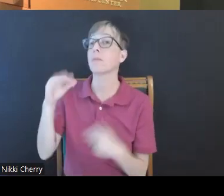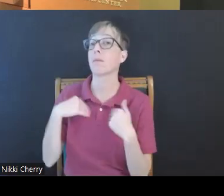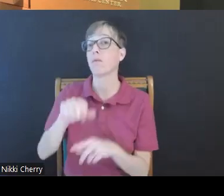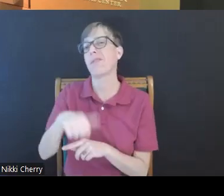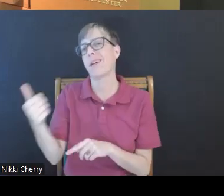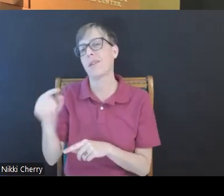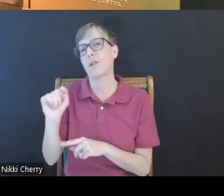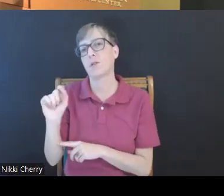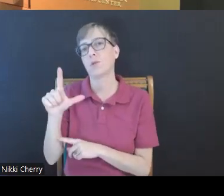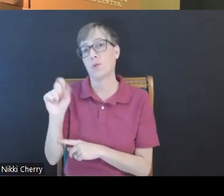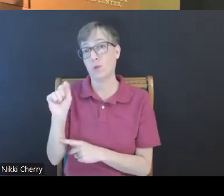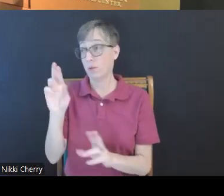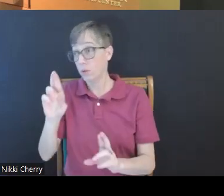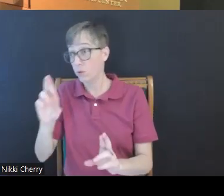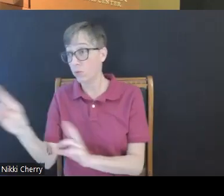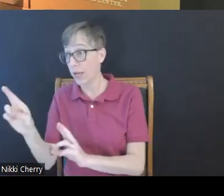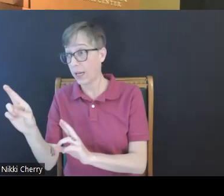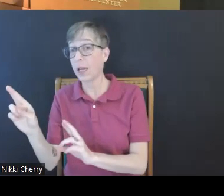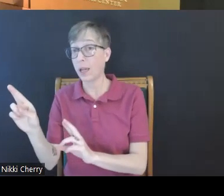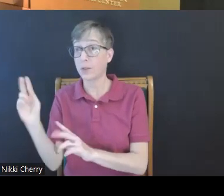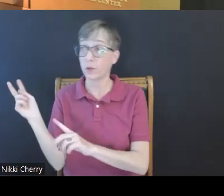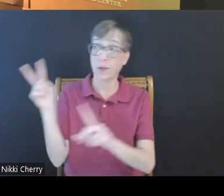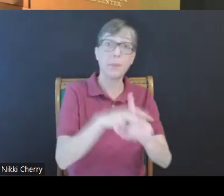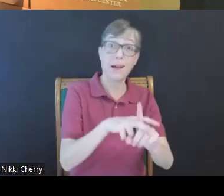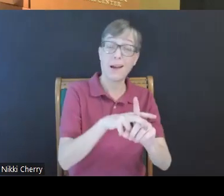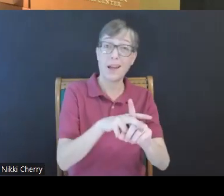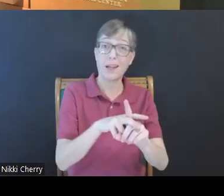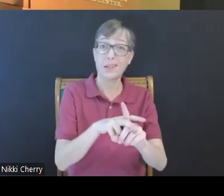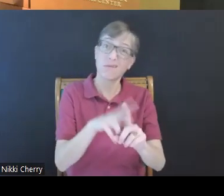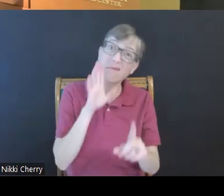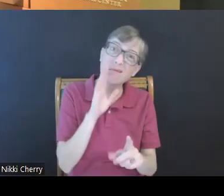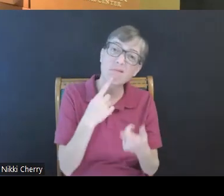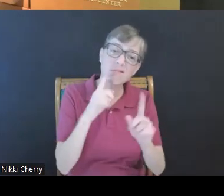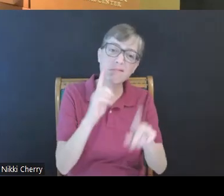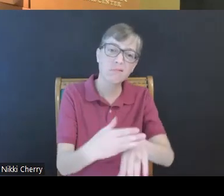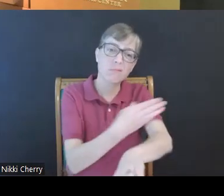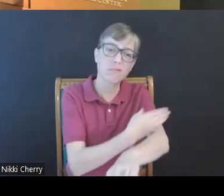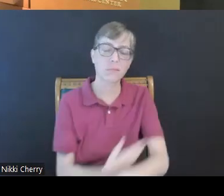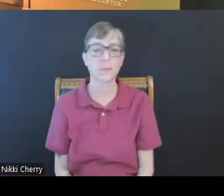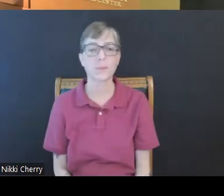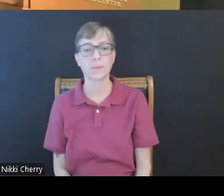know to help uh improve uh the care and that's the model that we tested and how well does this